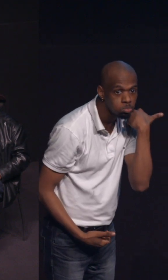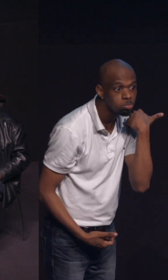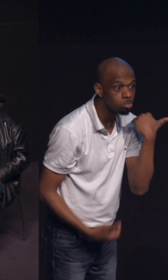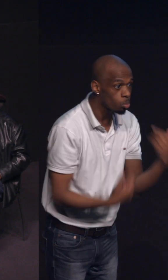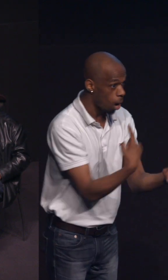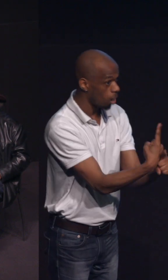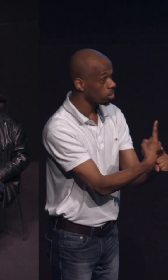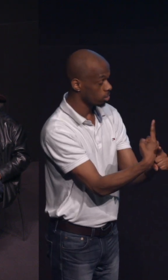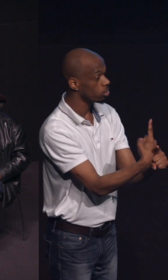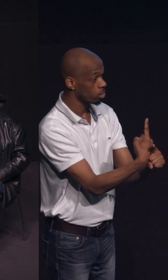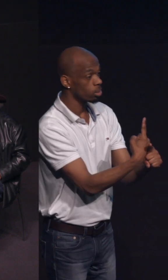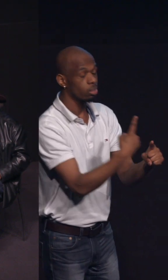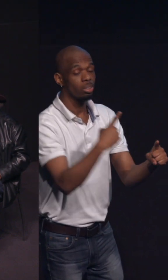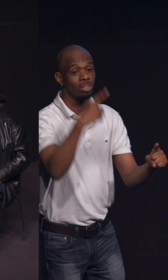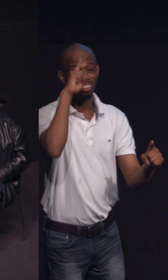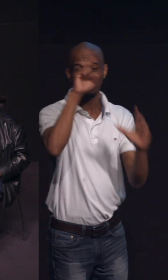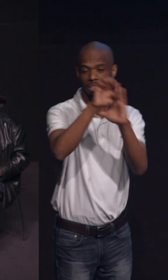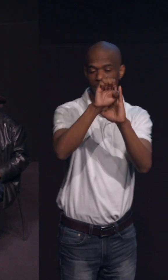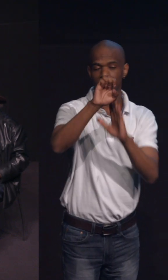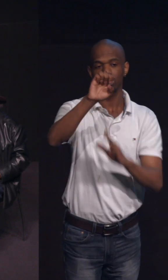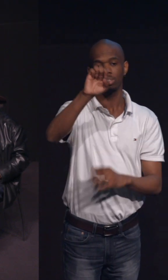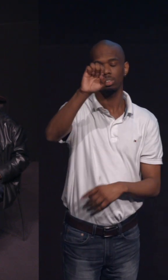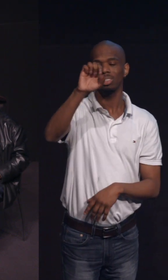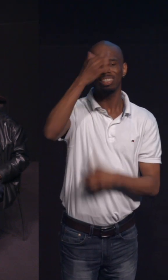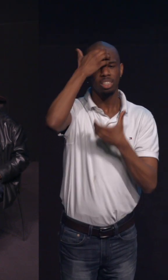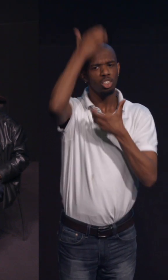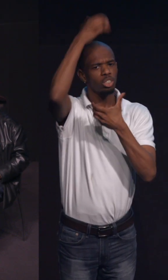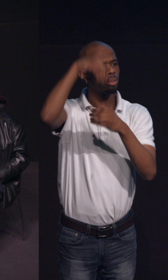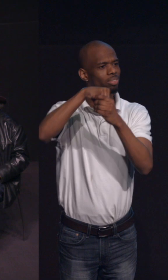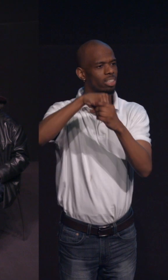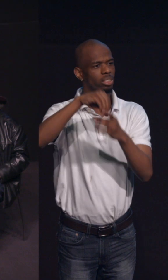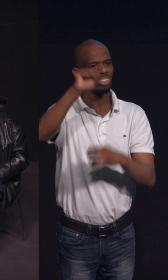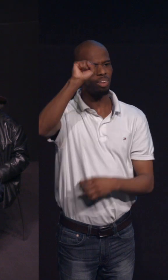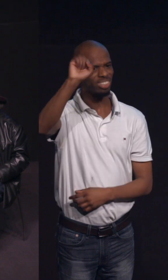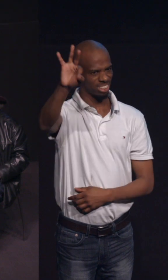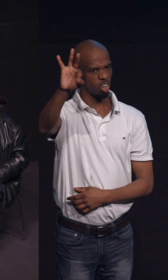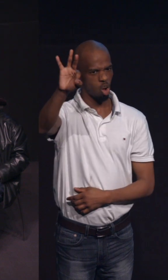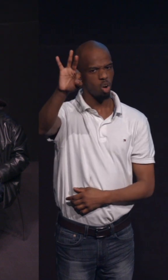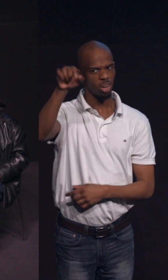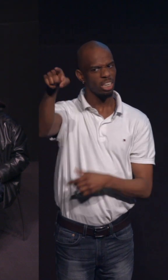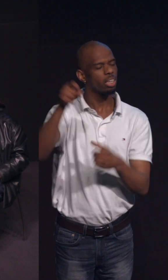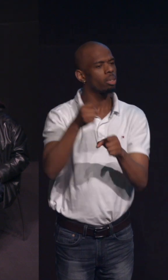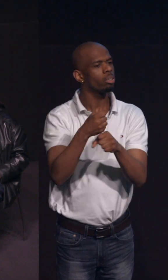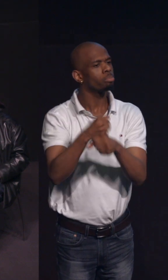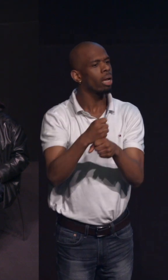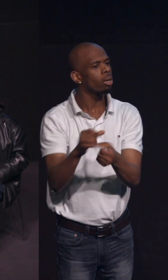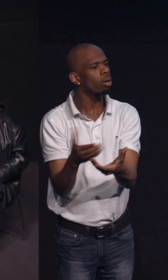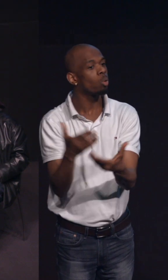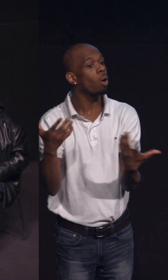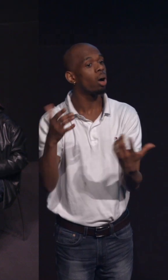then San Francisco, he's a chef, he owns a restaurant, he made butternut soup.